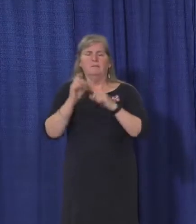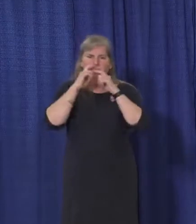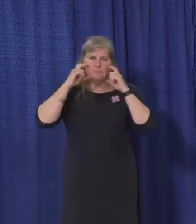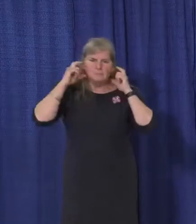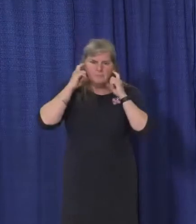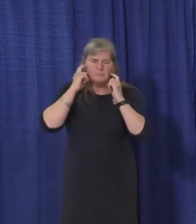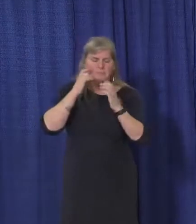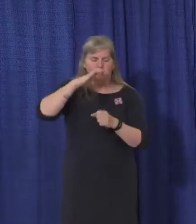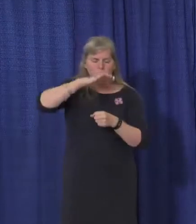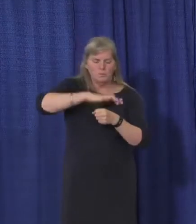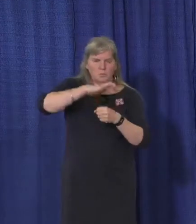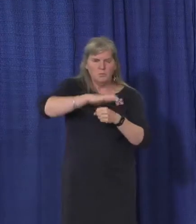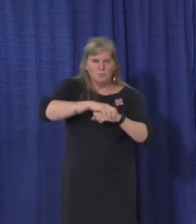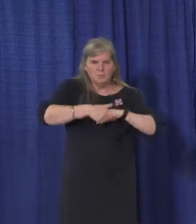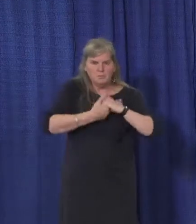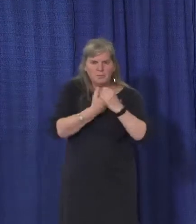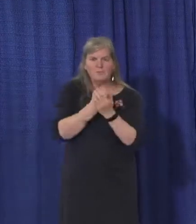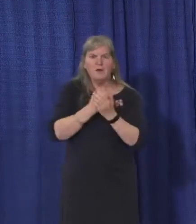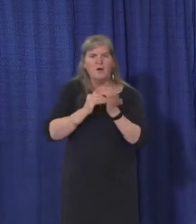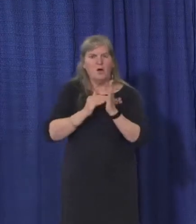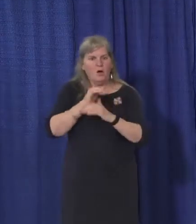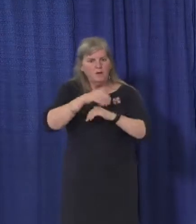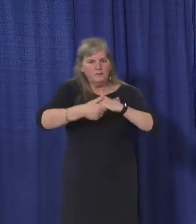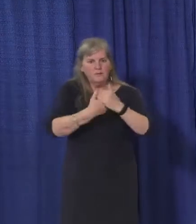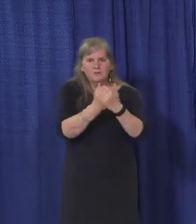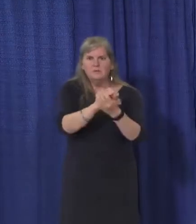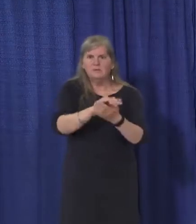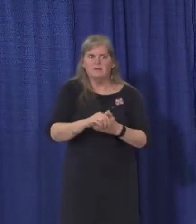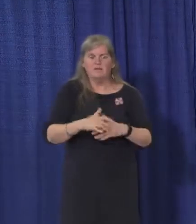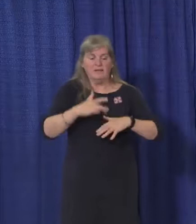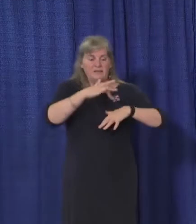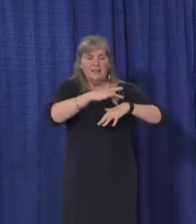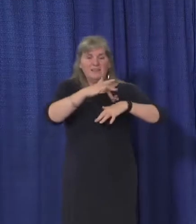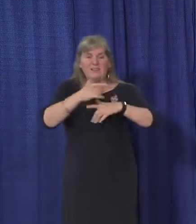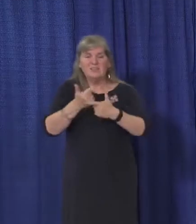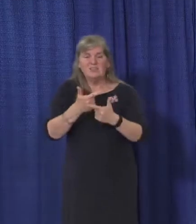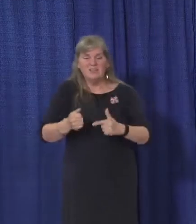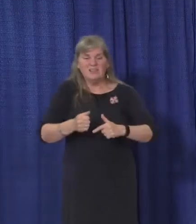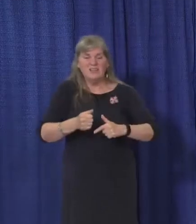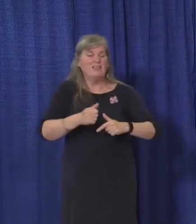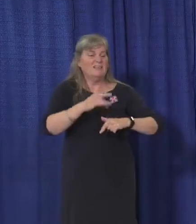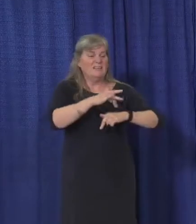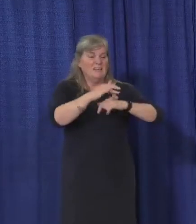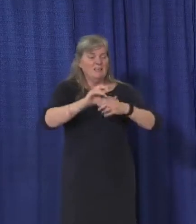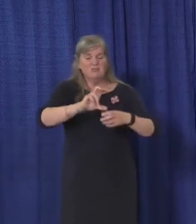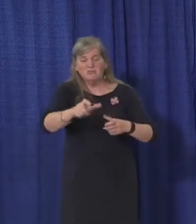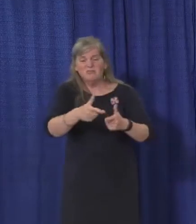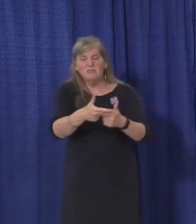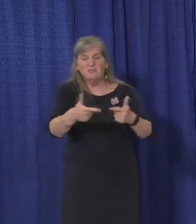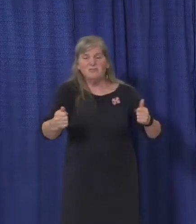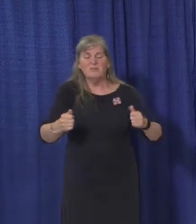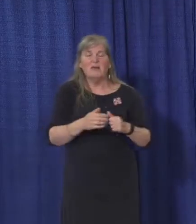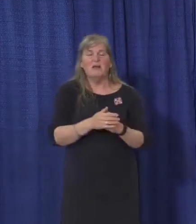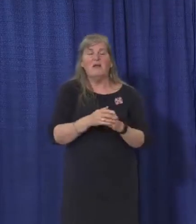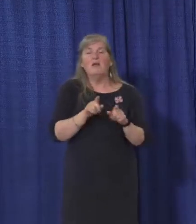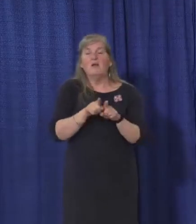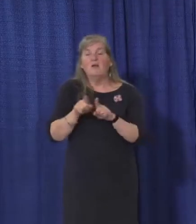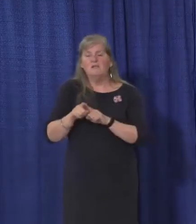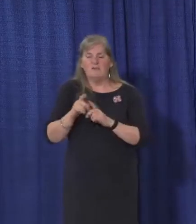sanitizer and most importantly